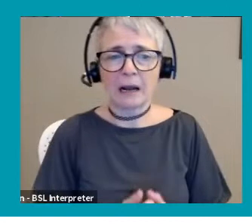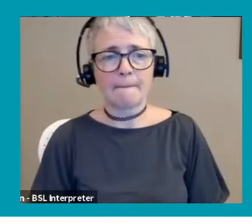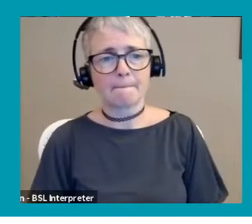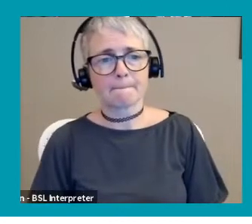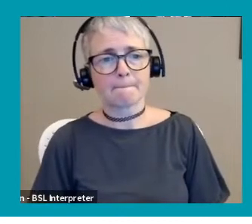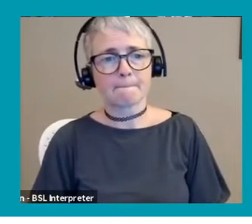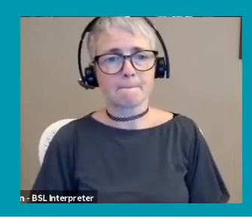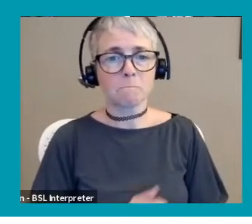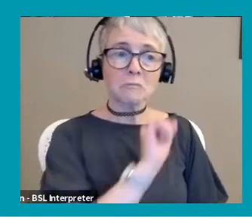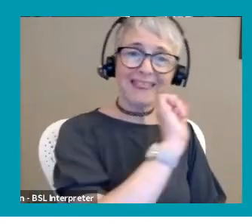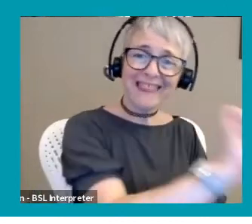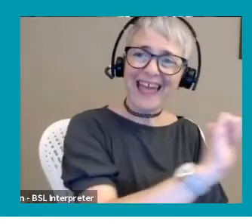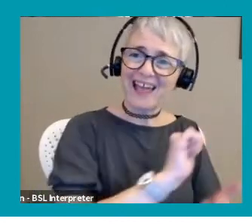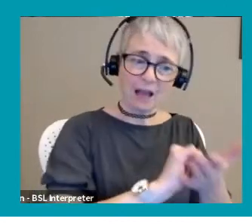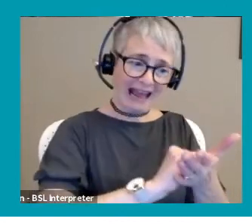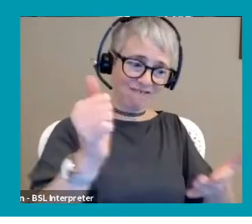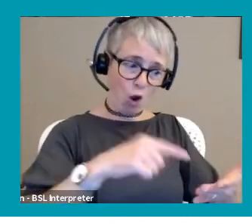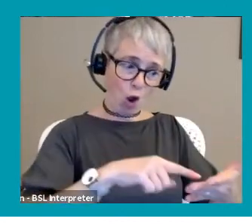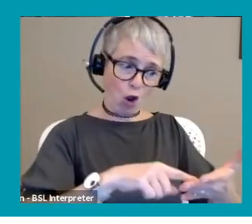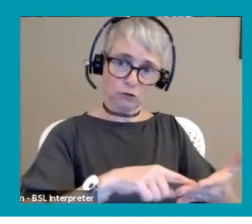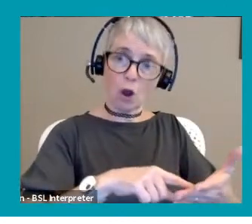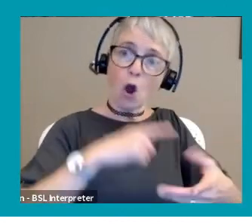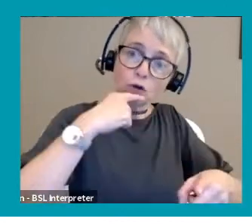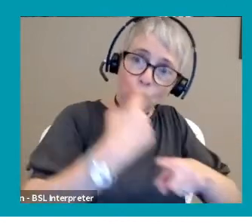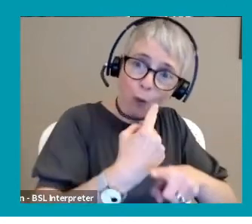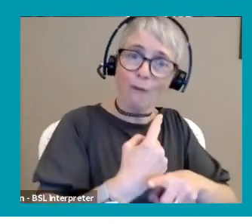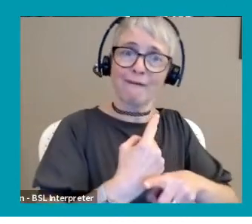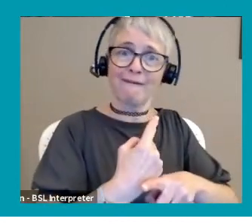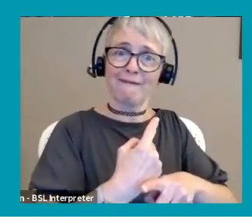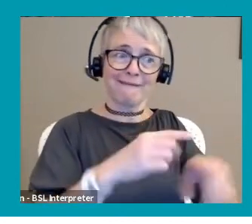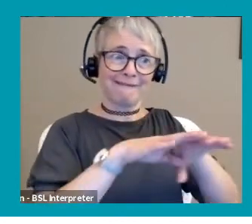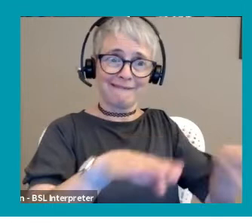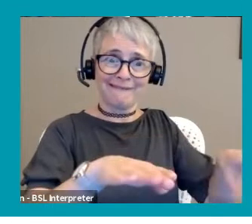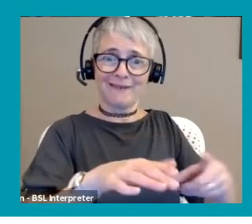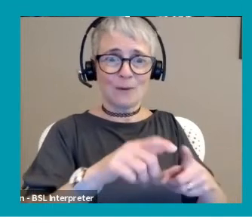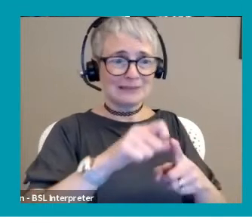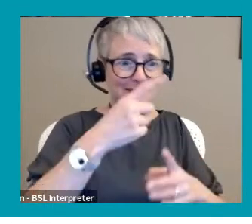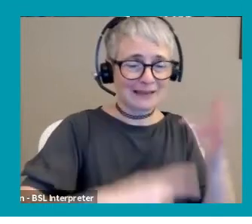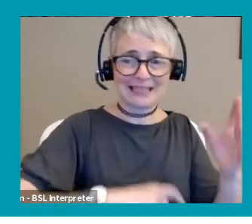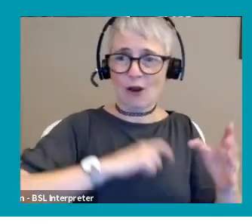Do their job advertisements mention the disabled confident scheme or do they say we're happy to make adjustments for anyone.